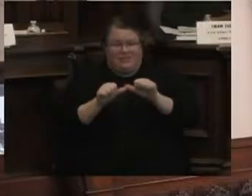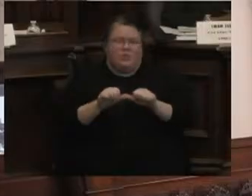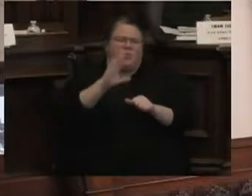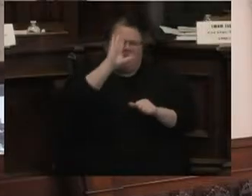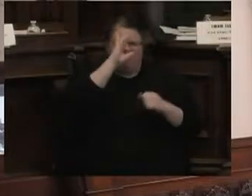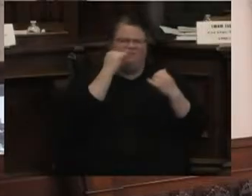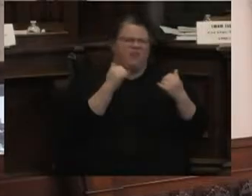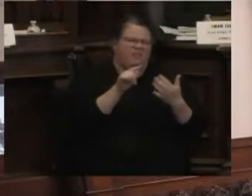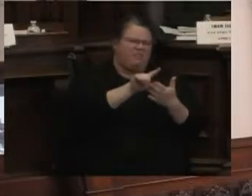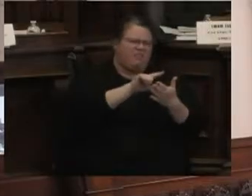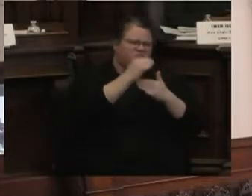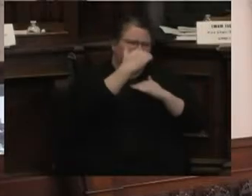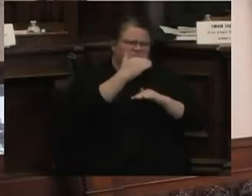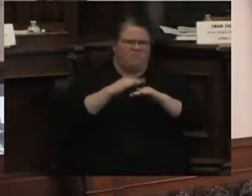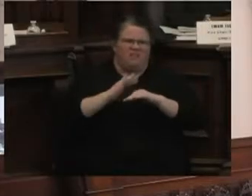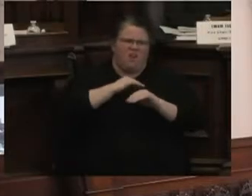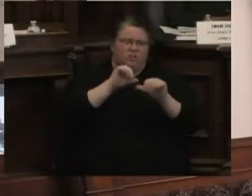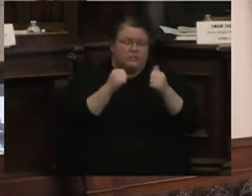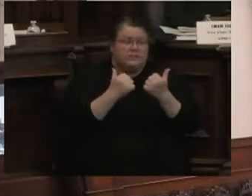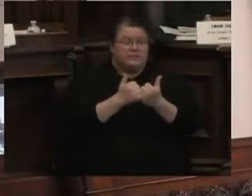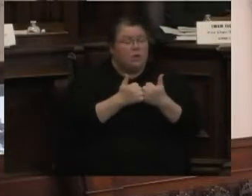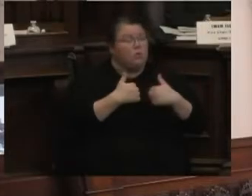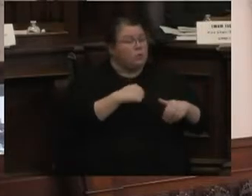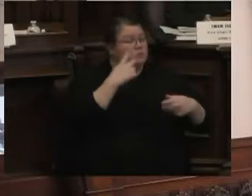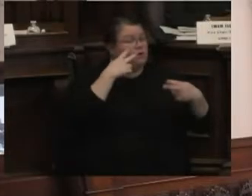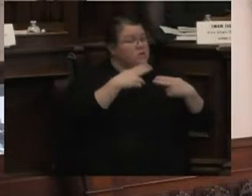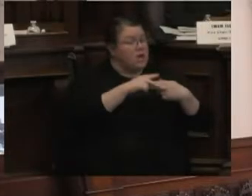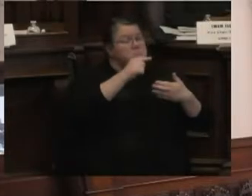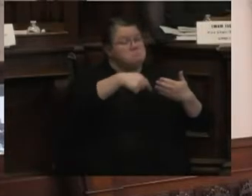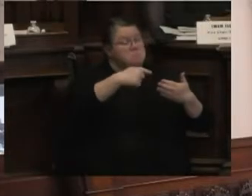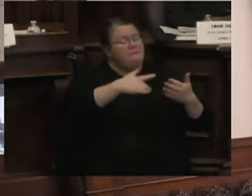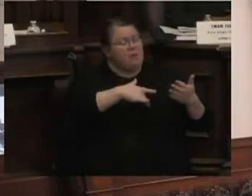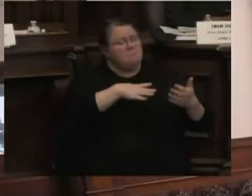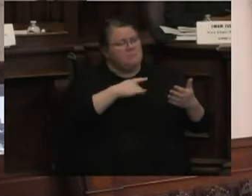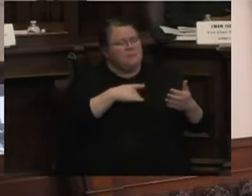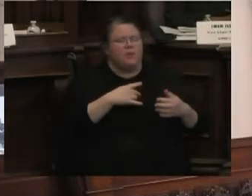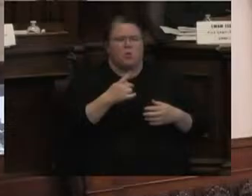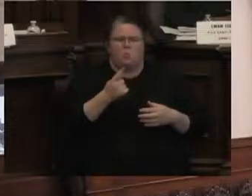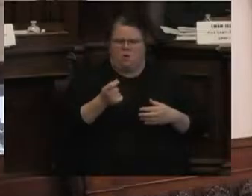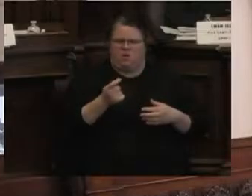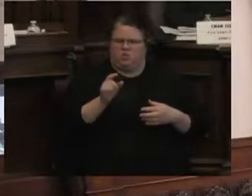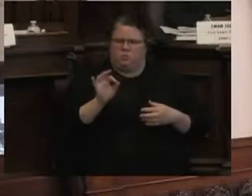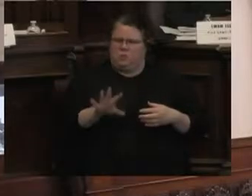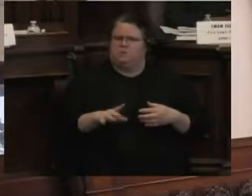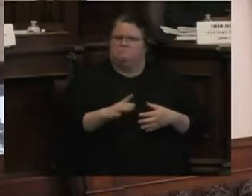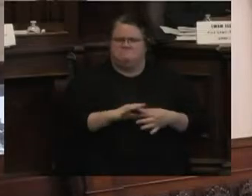of thinking about, you know, how the agency is going to be able to move forward in light of the current legal